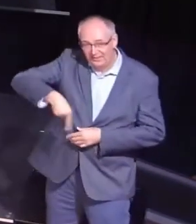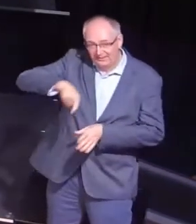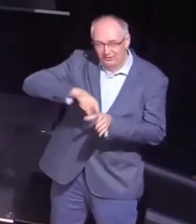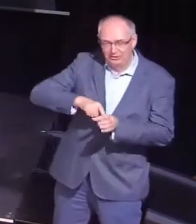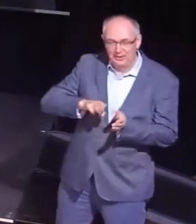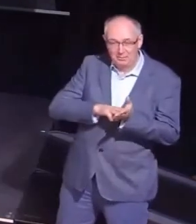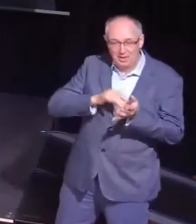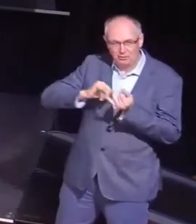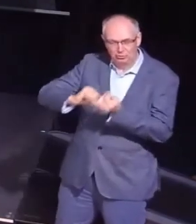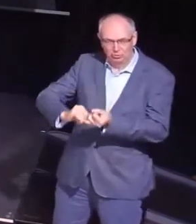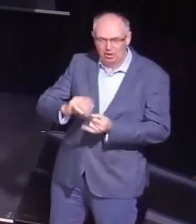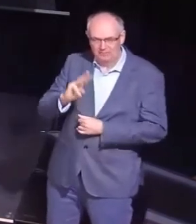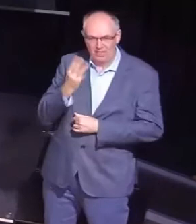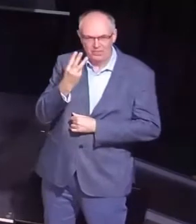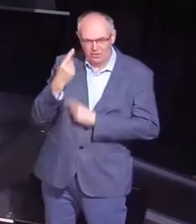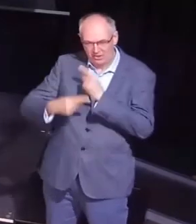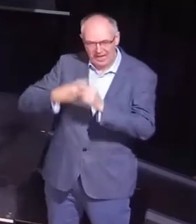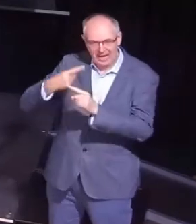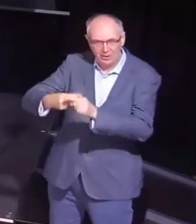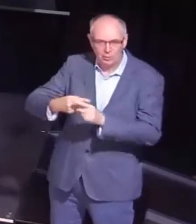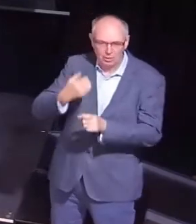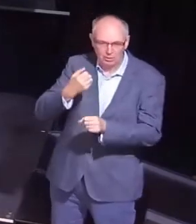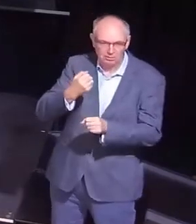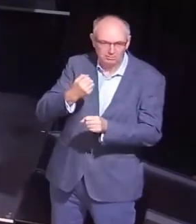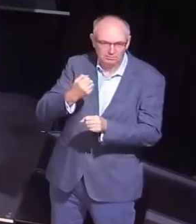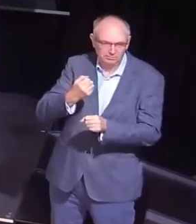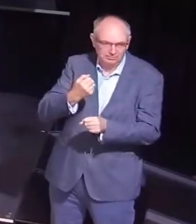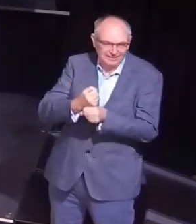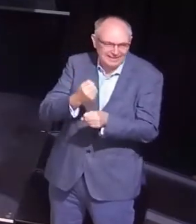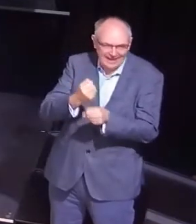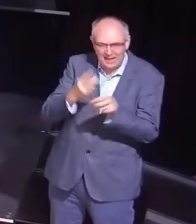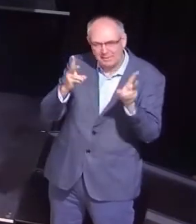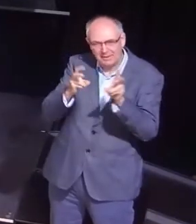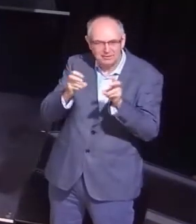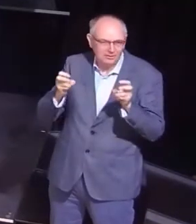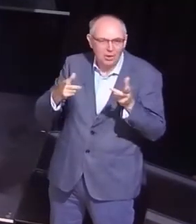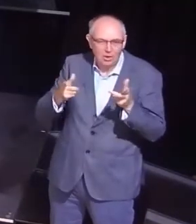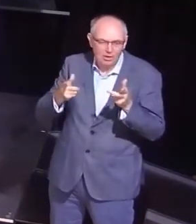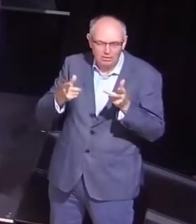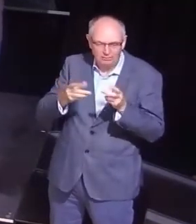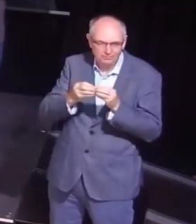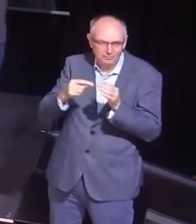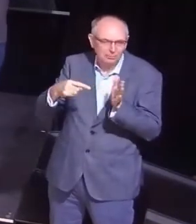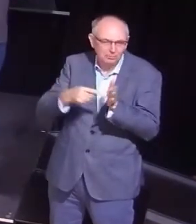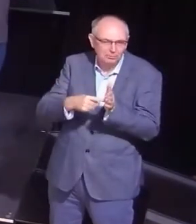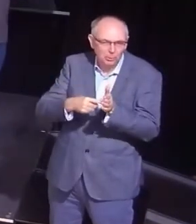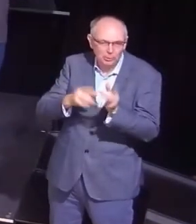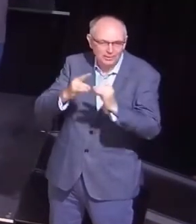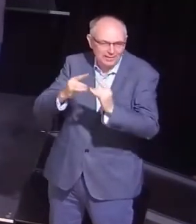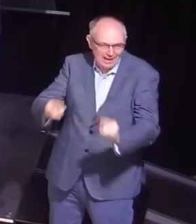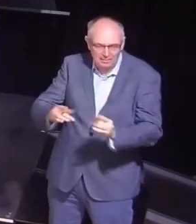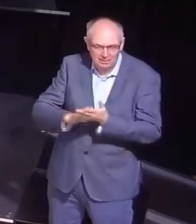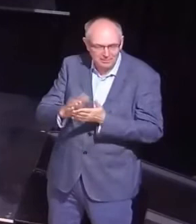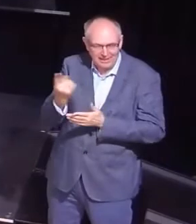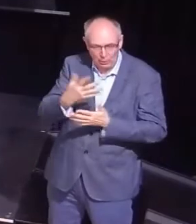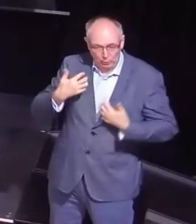gaming accessibility boot camp. these events are open to anyone interested in Xbox,